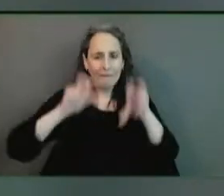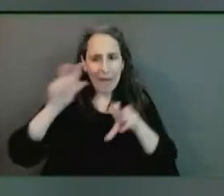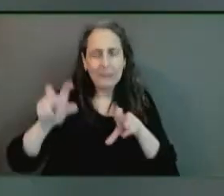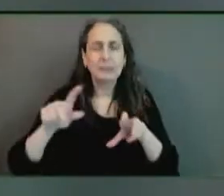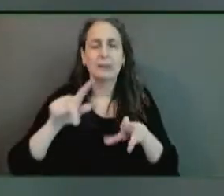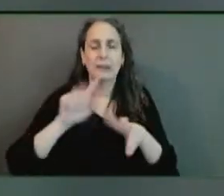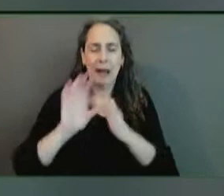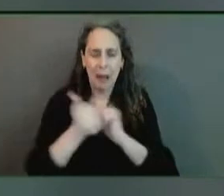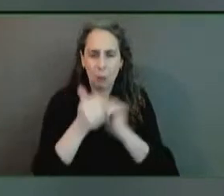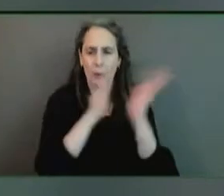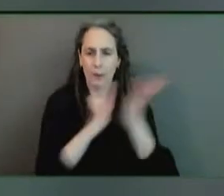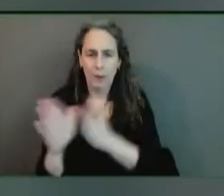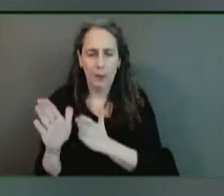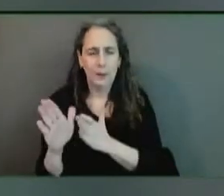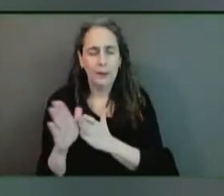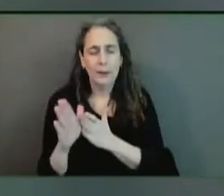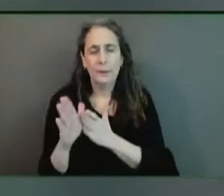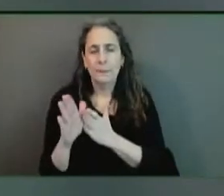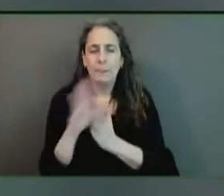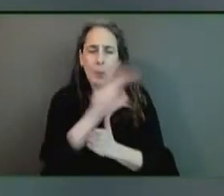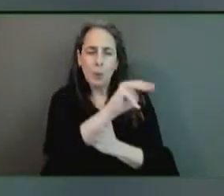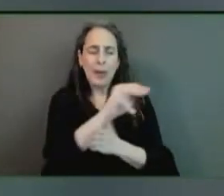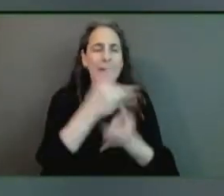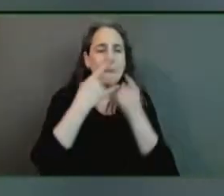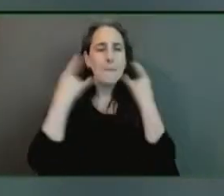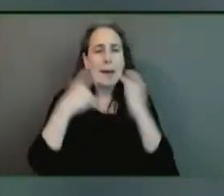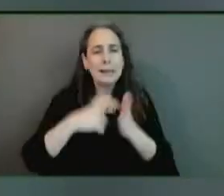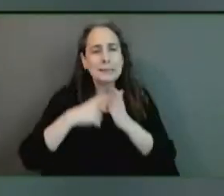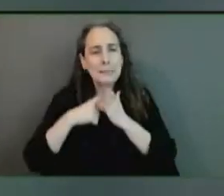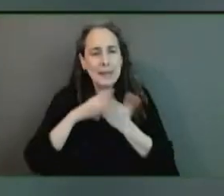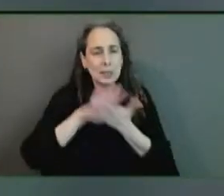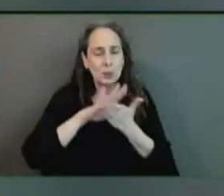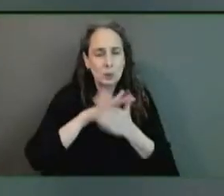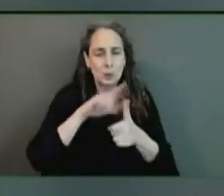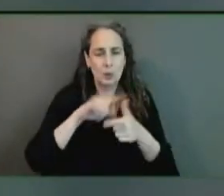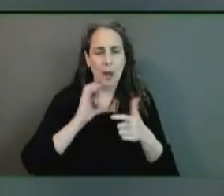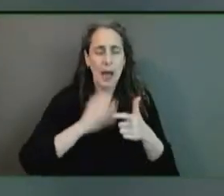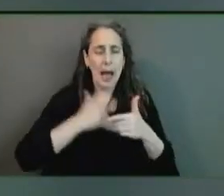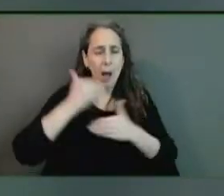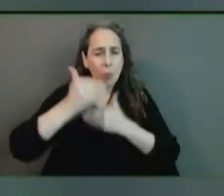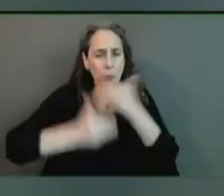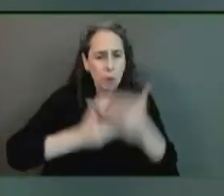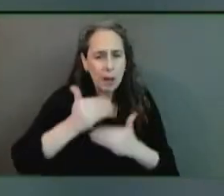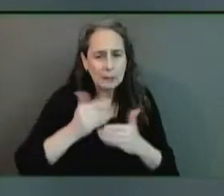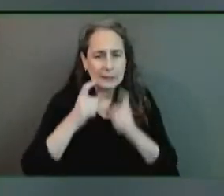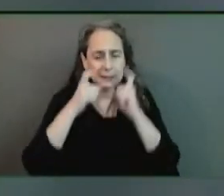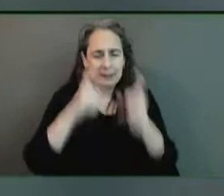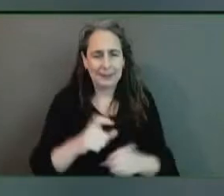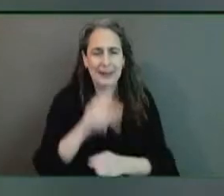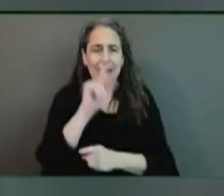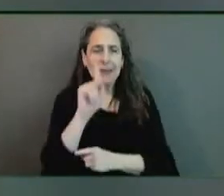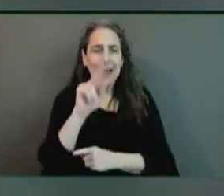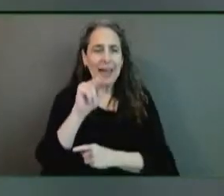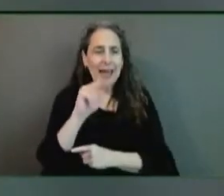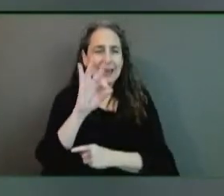, and we have continued to invest in those measures. We have a mask mandate in schools